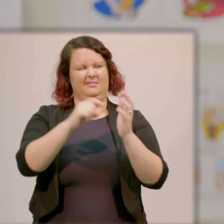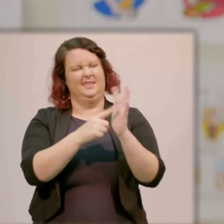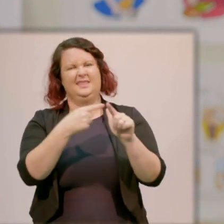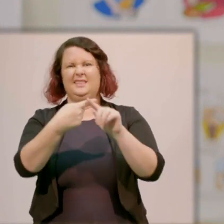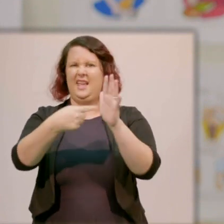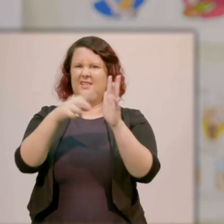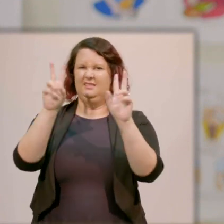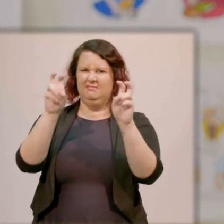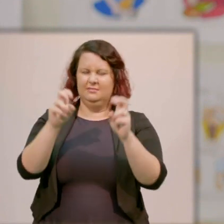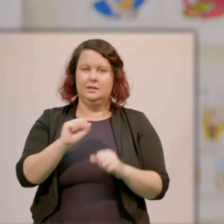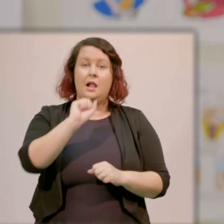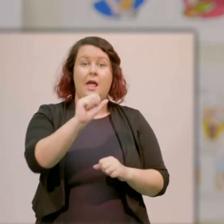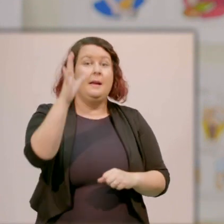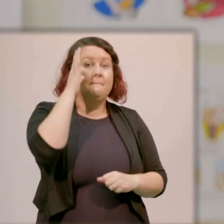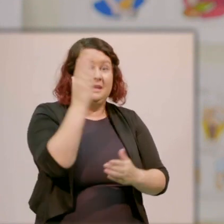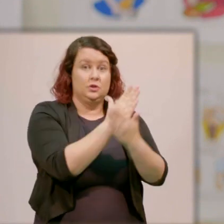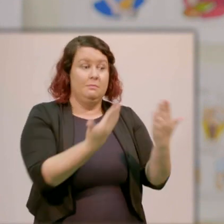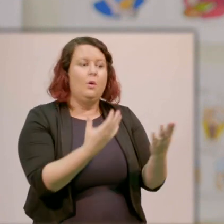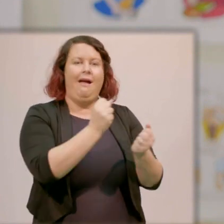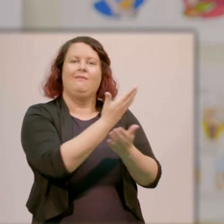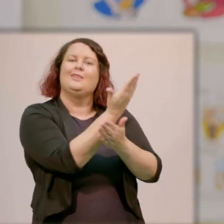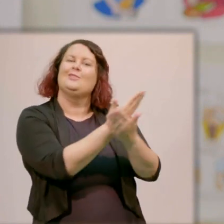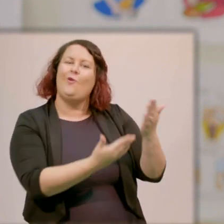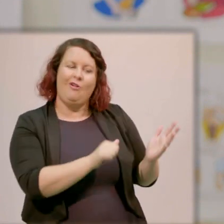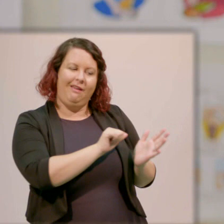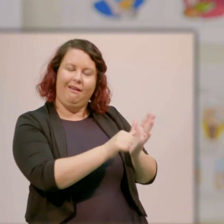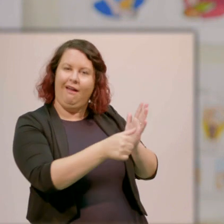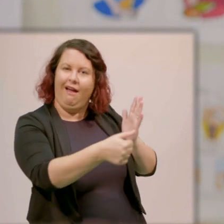For example, a picture book will follow the structure of a narrative.